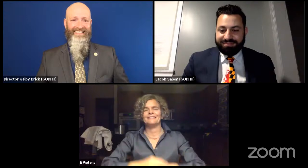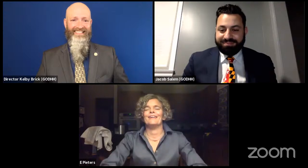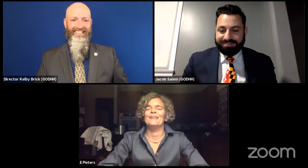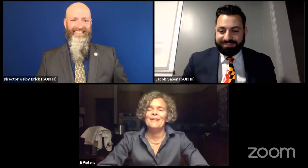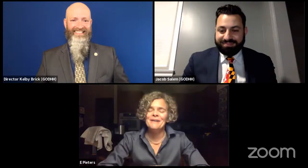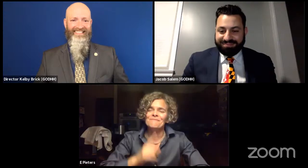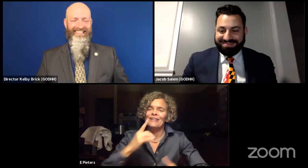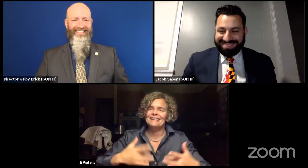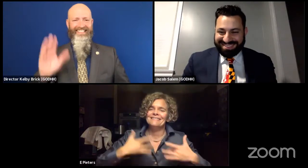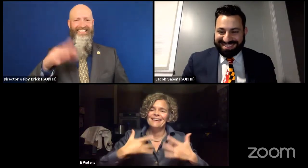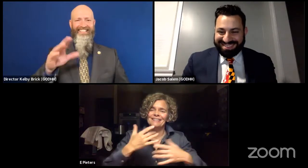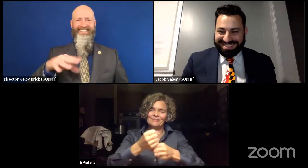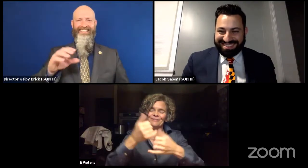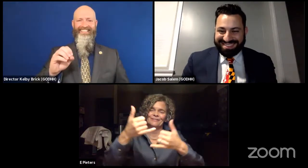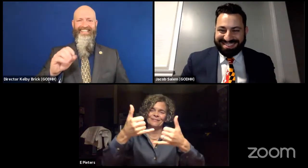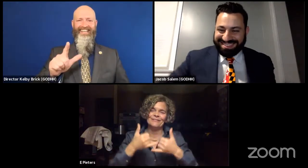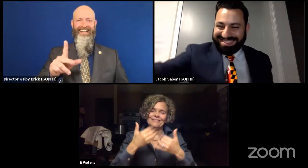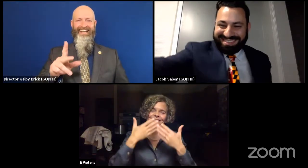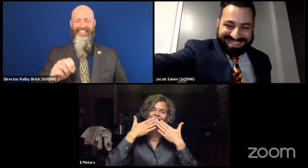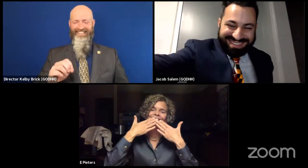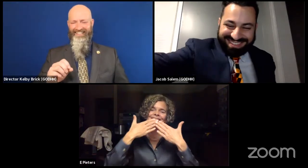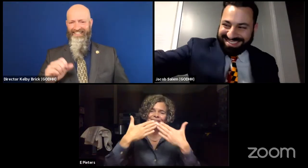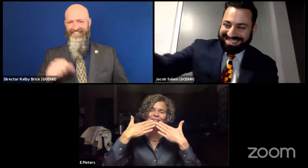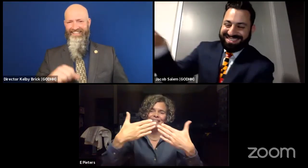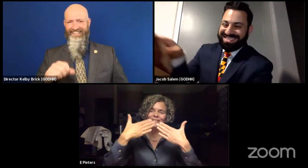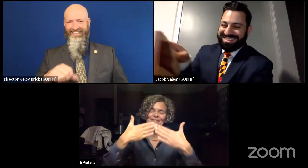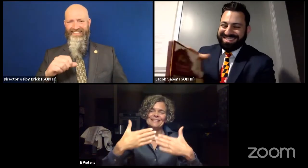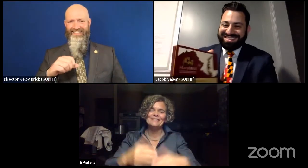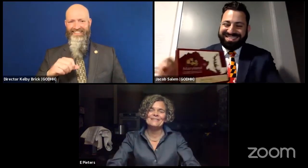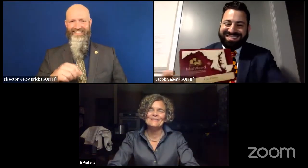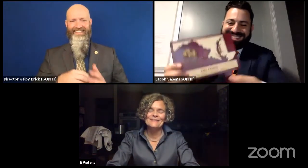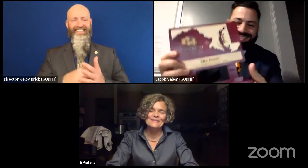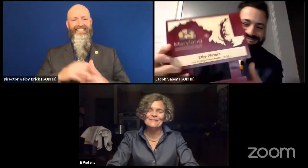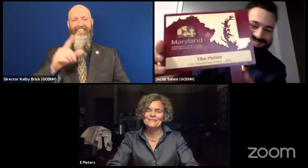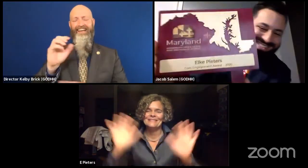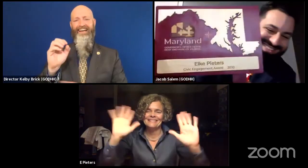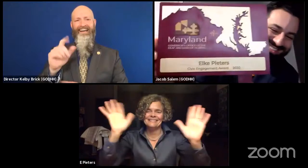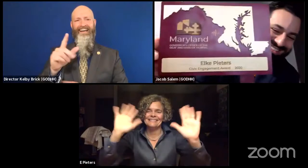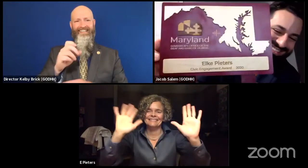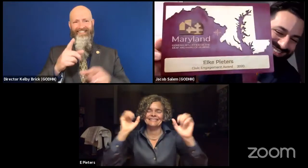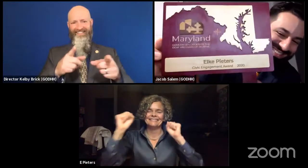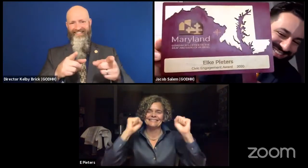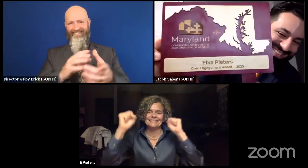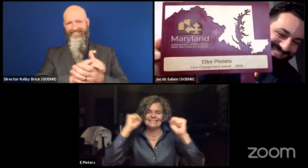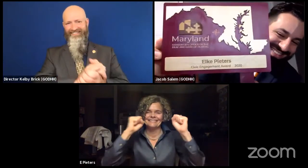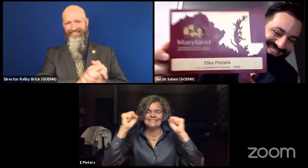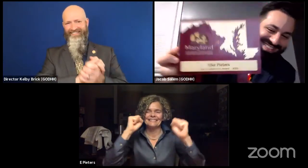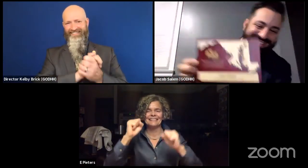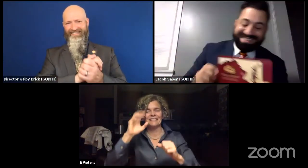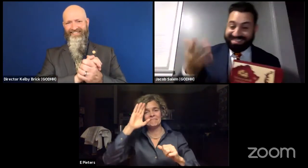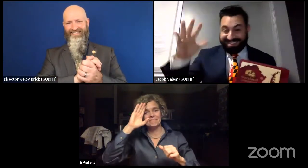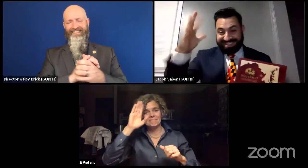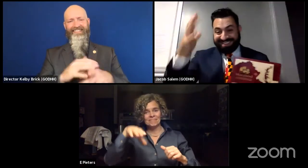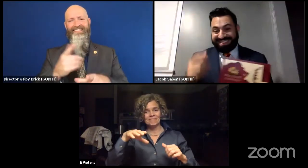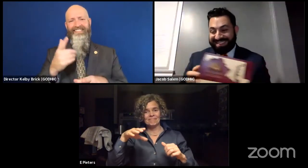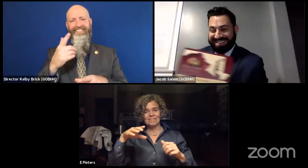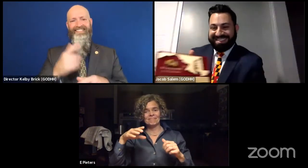people and the Deaf community in the state of Maryland. So I'm so excited to accept this. Thank you so much. KELBY BRICK: Congratulations, Elke.